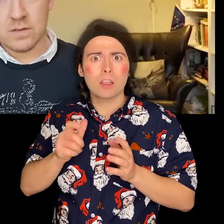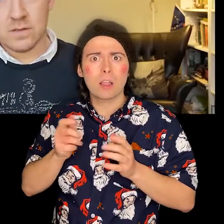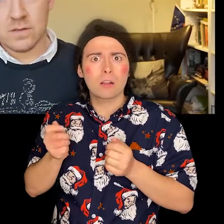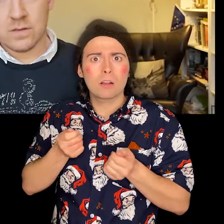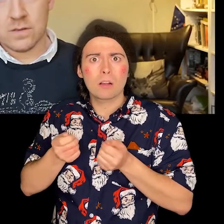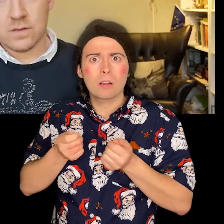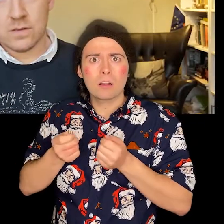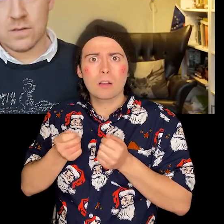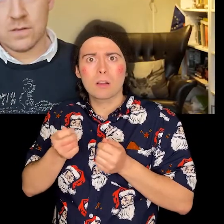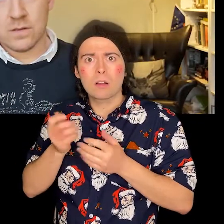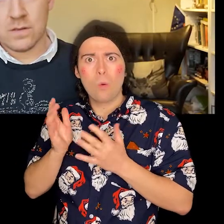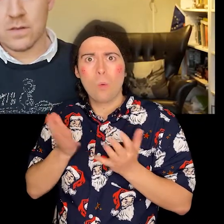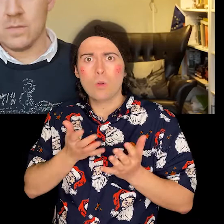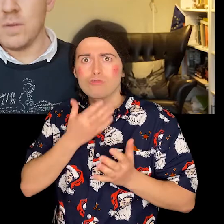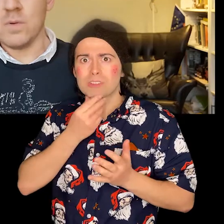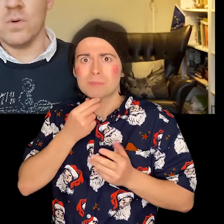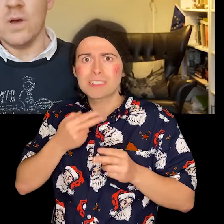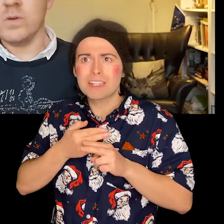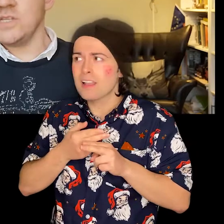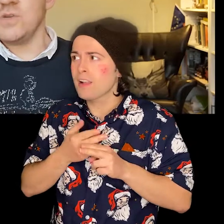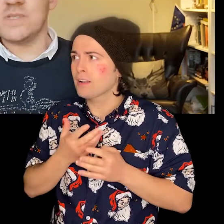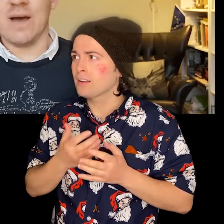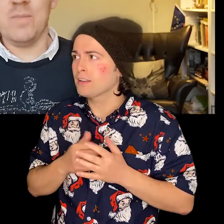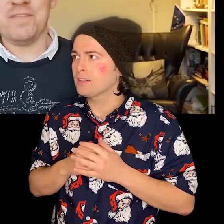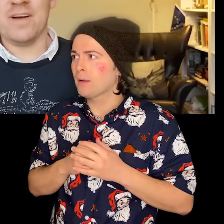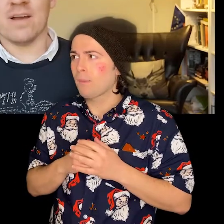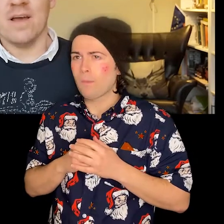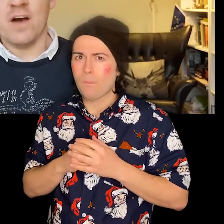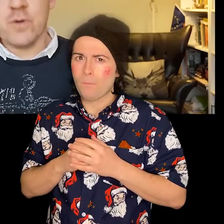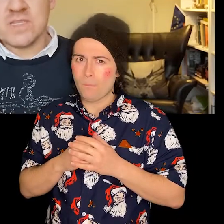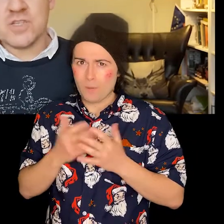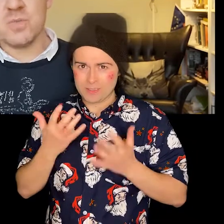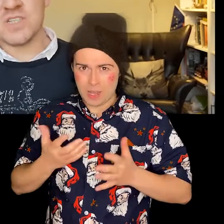Senga – Aye Brian – You might have told me Mum, I’ve wasted so much time on this.